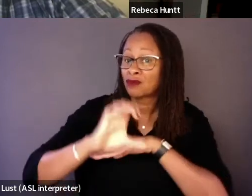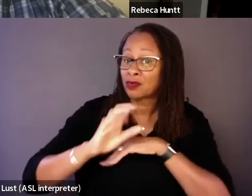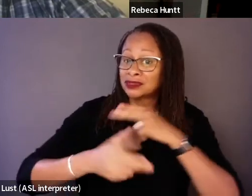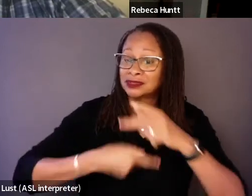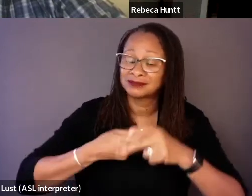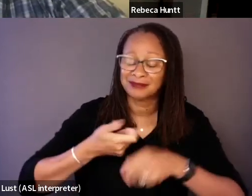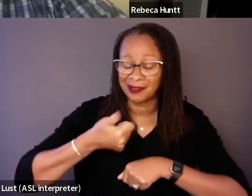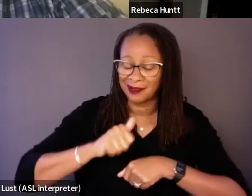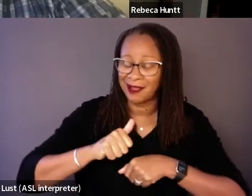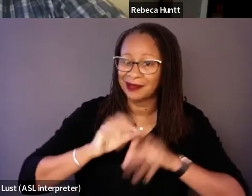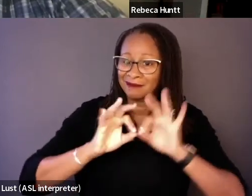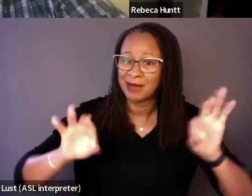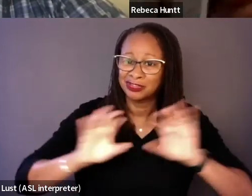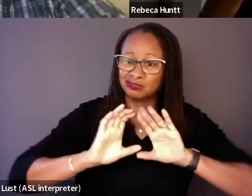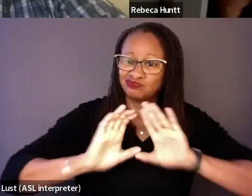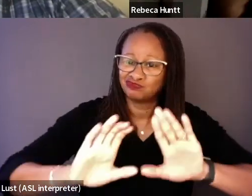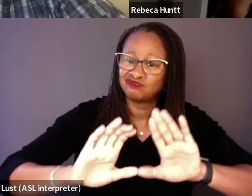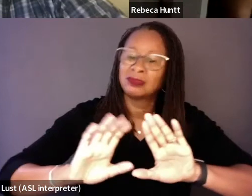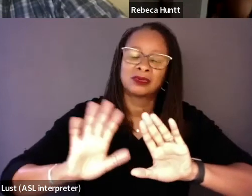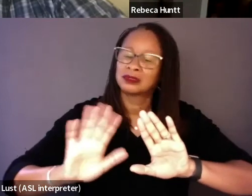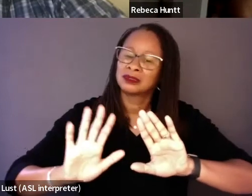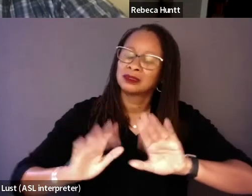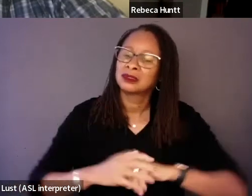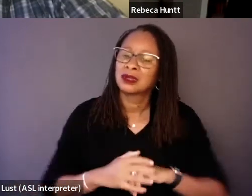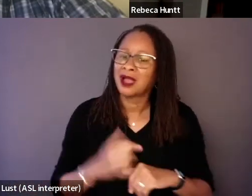I don't -- I don't like being forced any kind of messages.